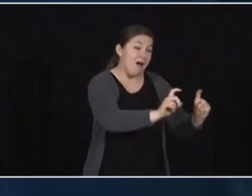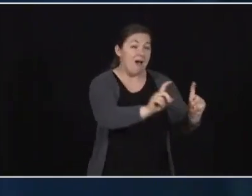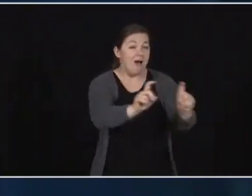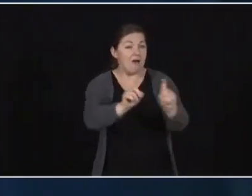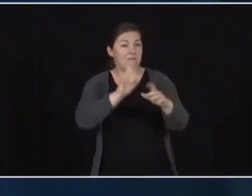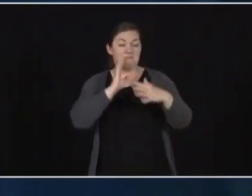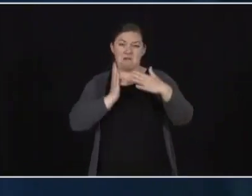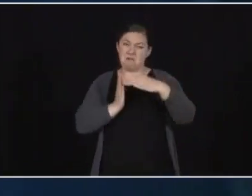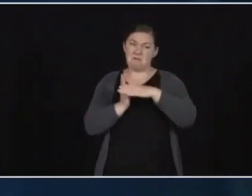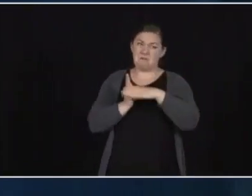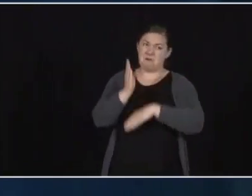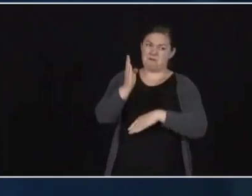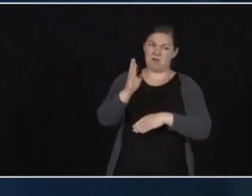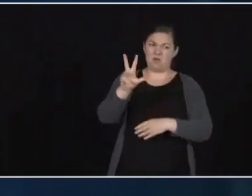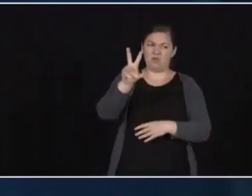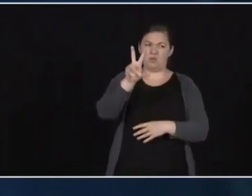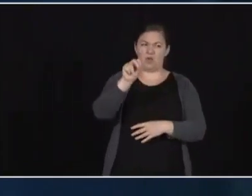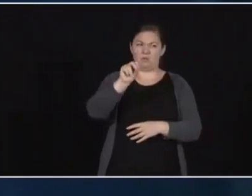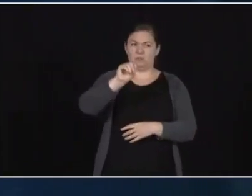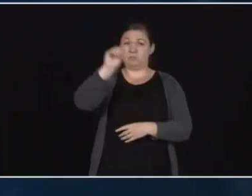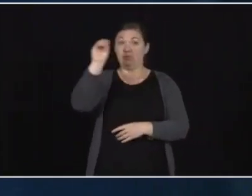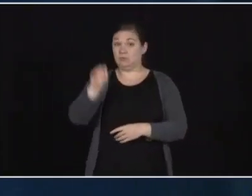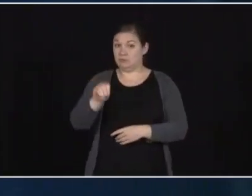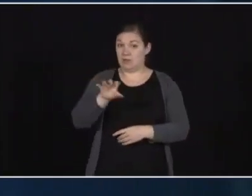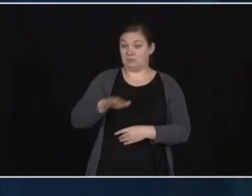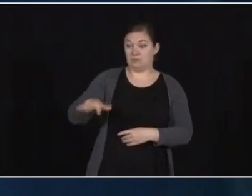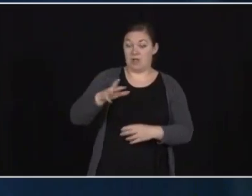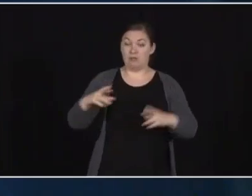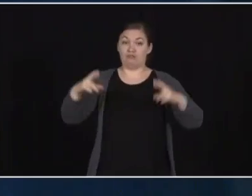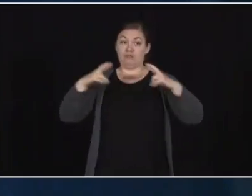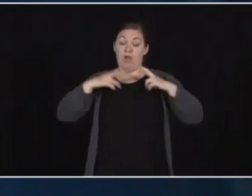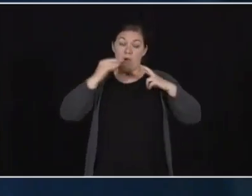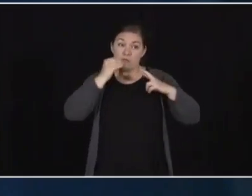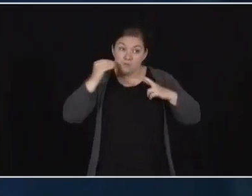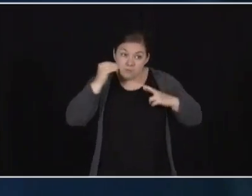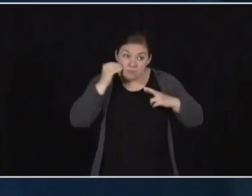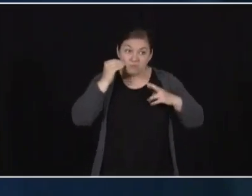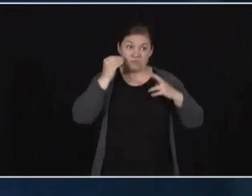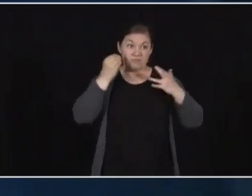were tested, just over about 30% of retirement home testing has been done. Over the last week